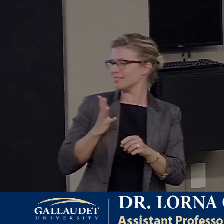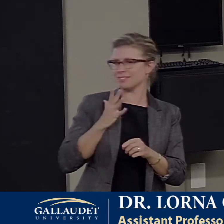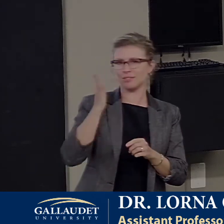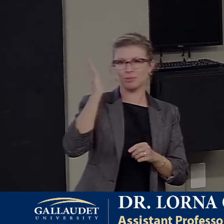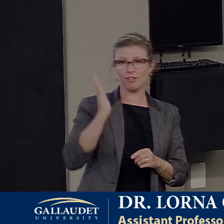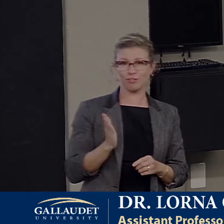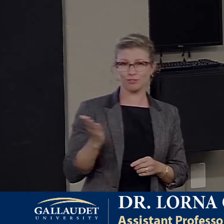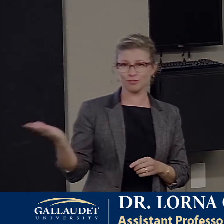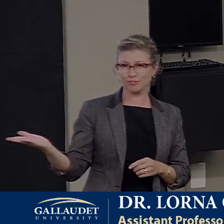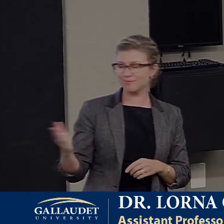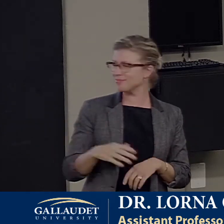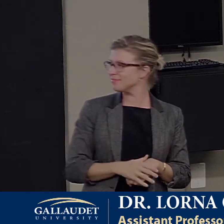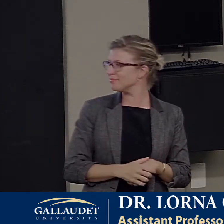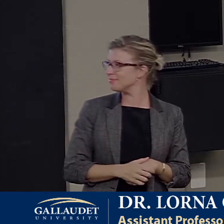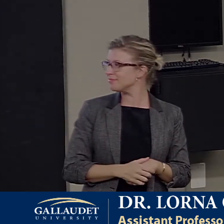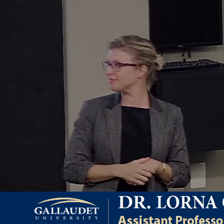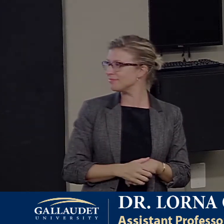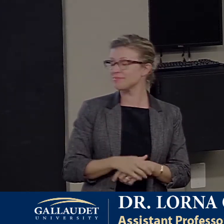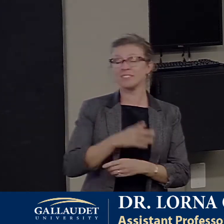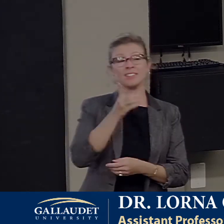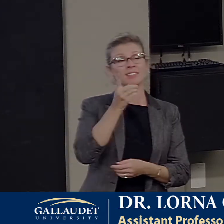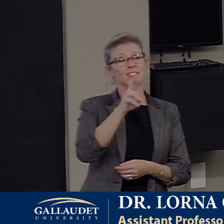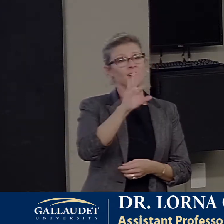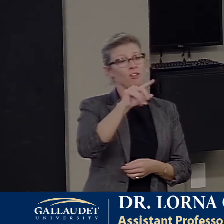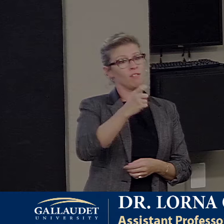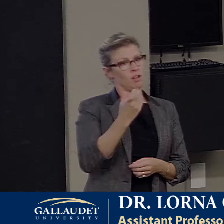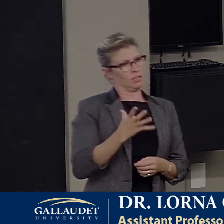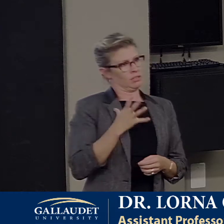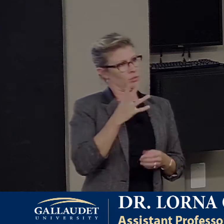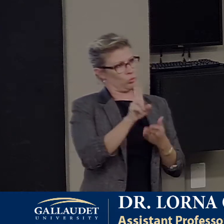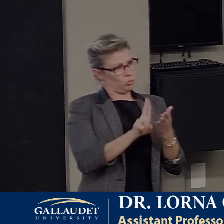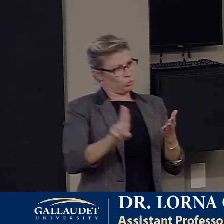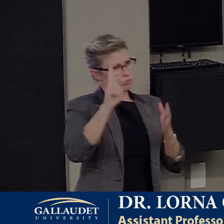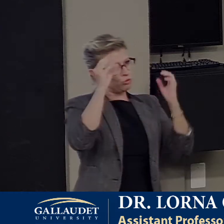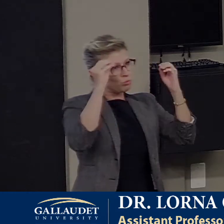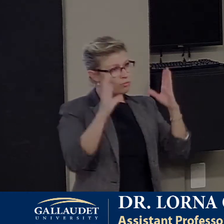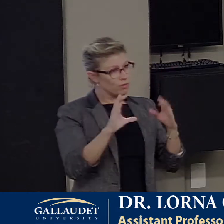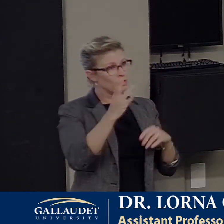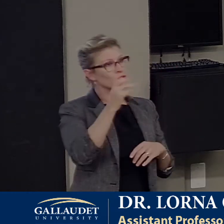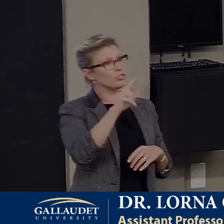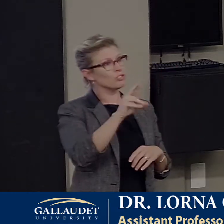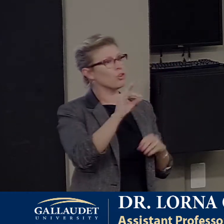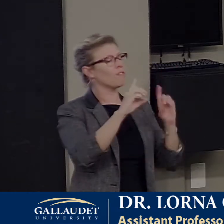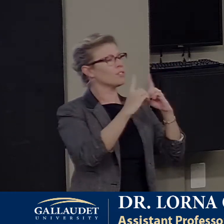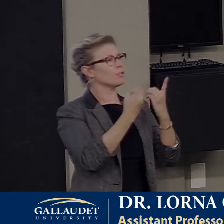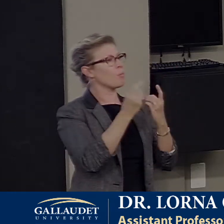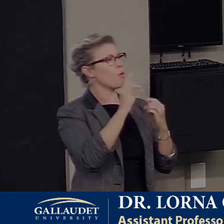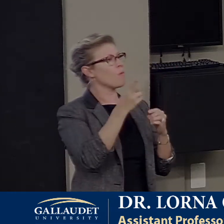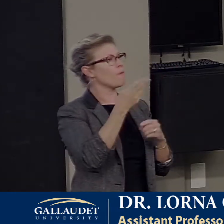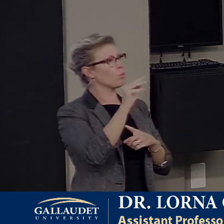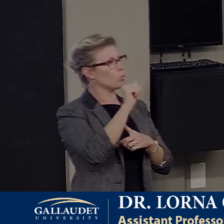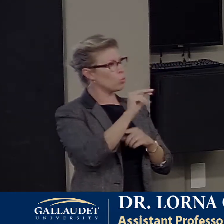Dr. Fox is a distinguished university professor and chair of the Department of Human Development